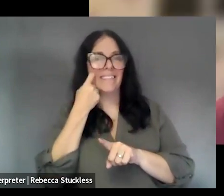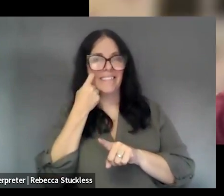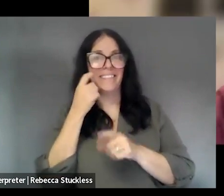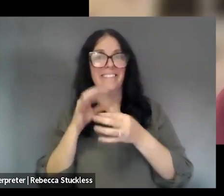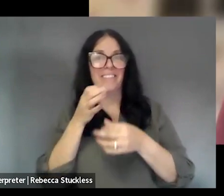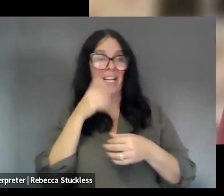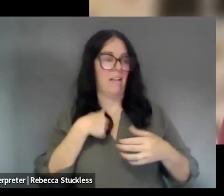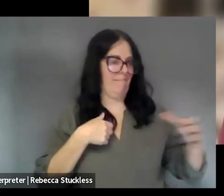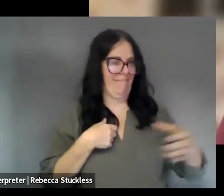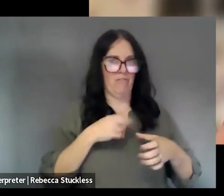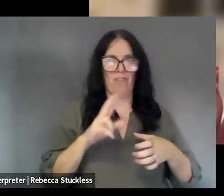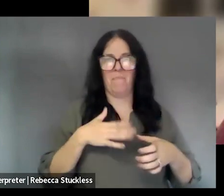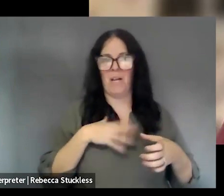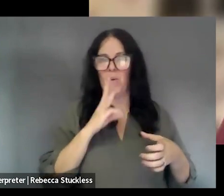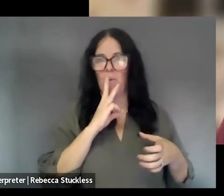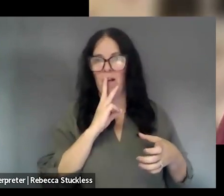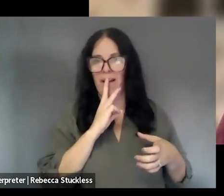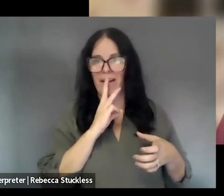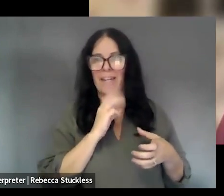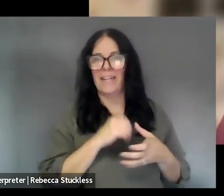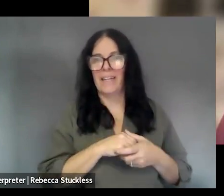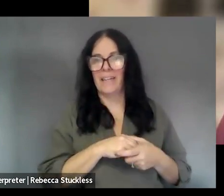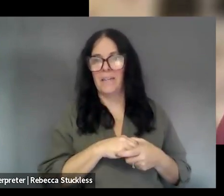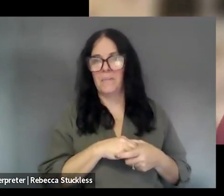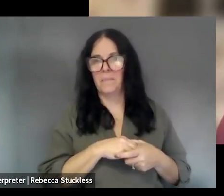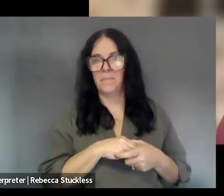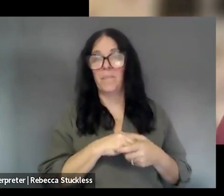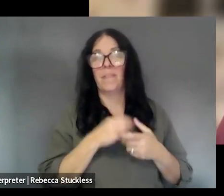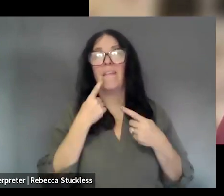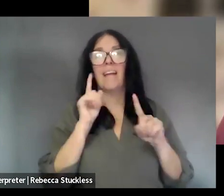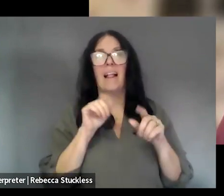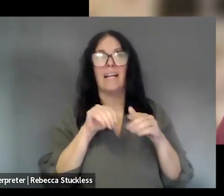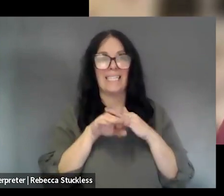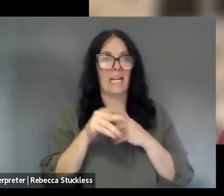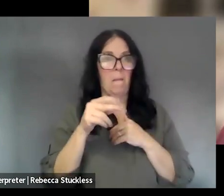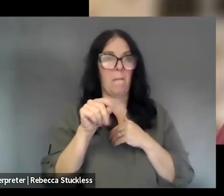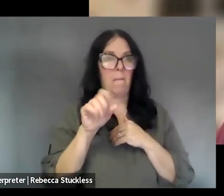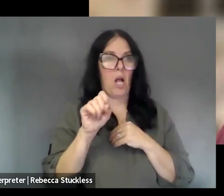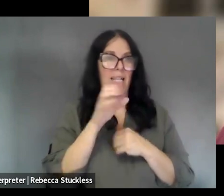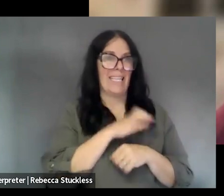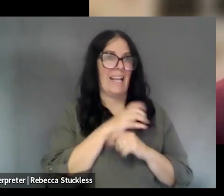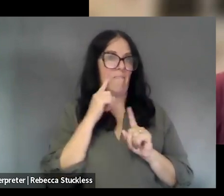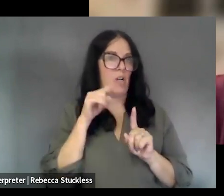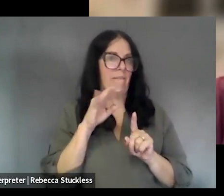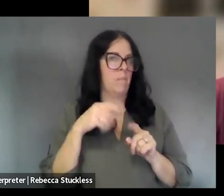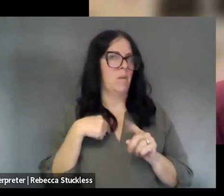right here. I finally got into a POTS clinic and for February so I'm like waiting to get that